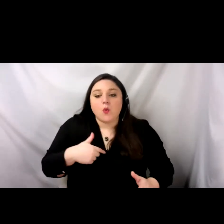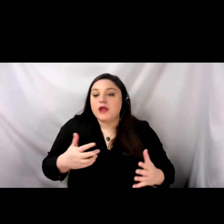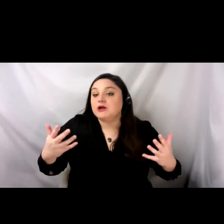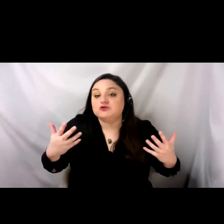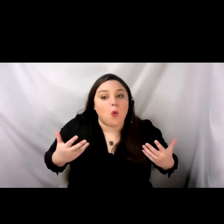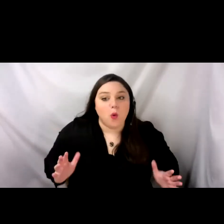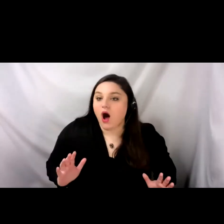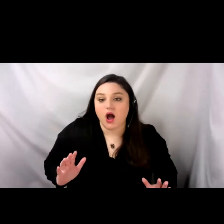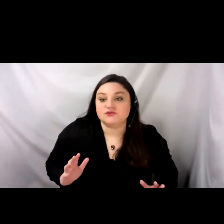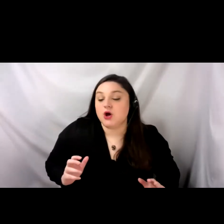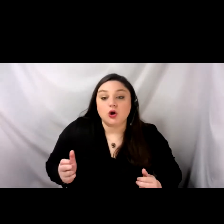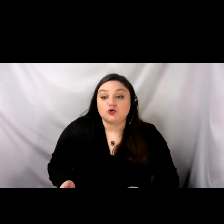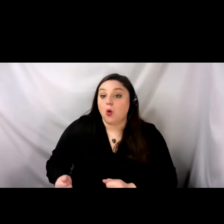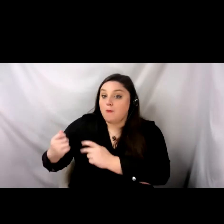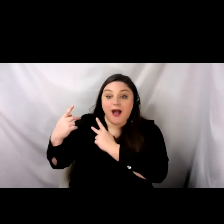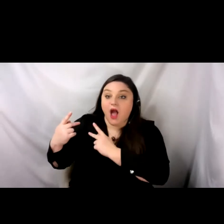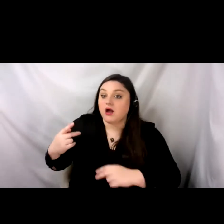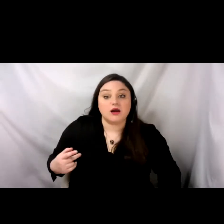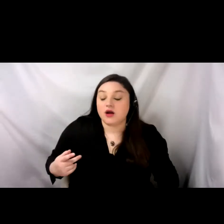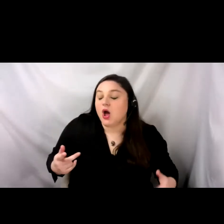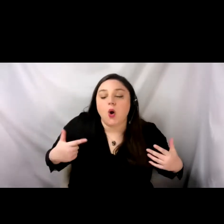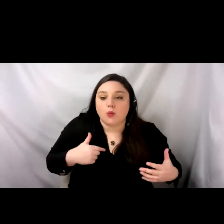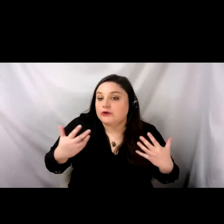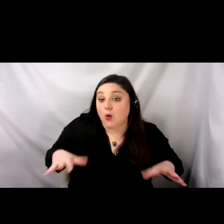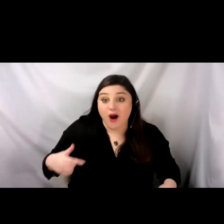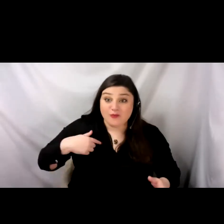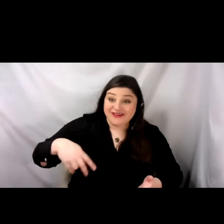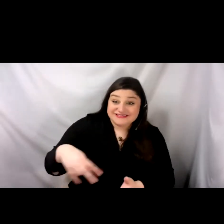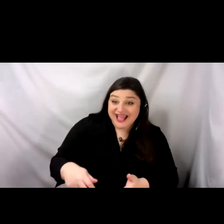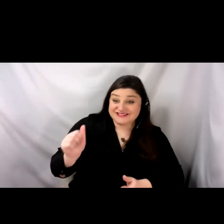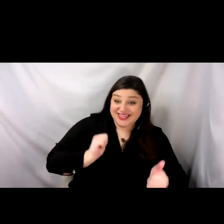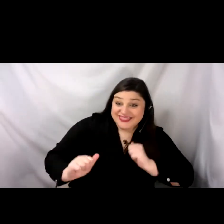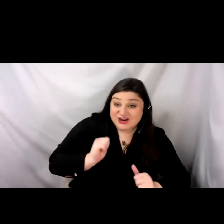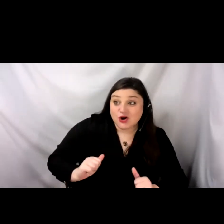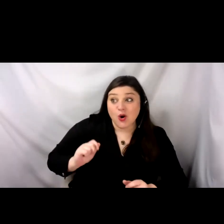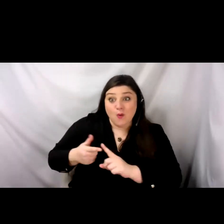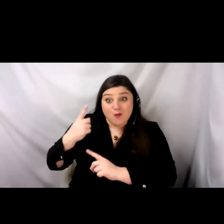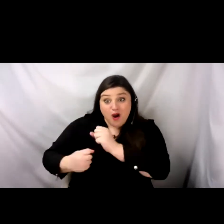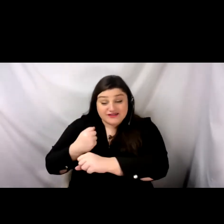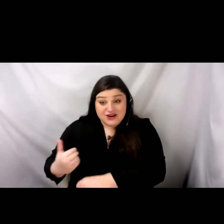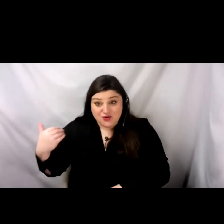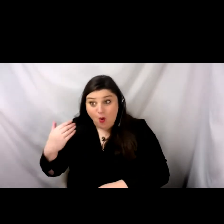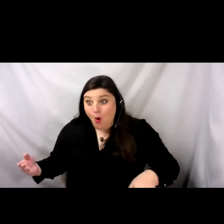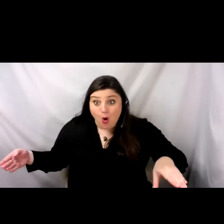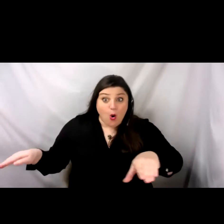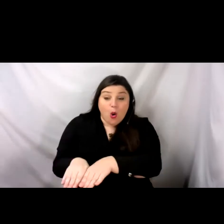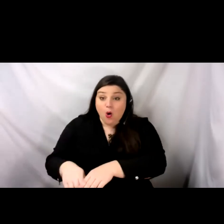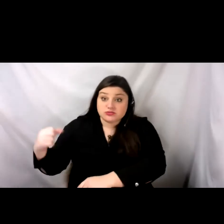and dance theater. We do not want to go back to where we were a year ago. If we are not able to stop